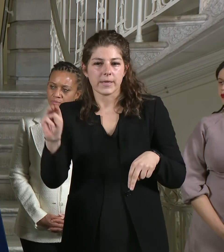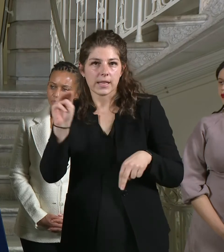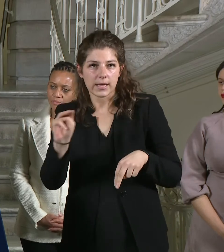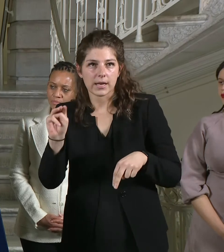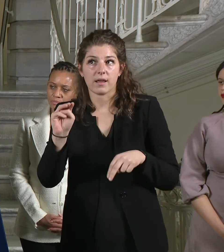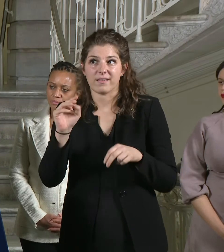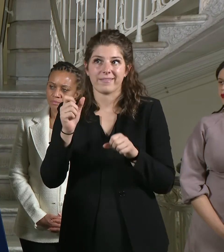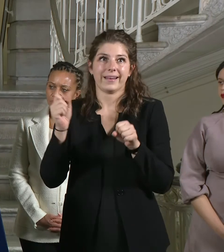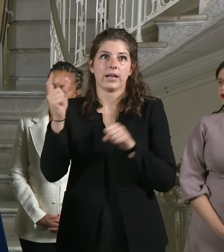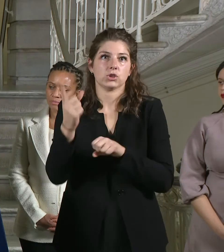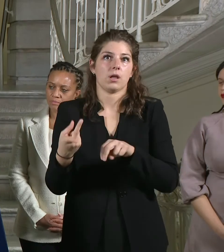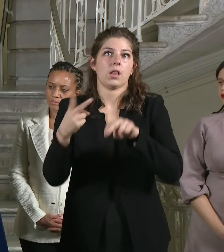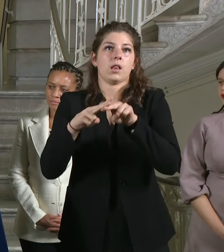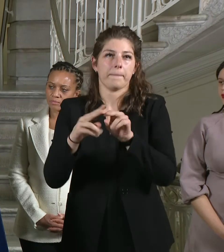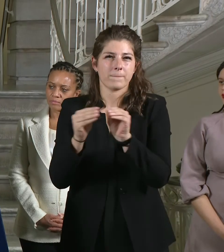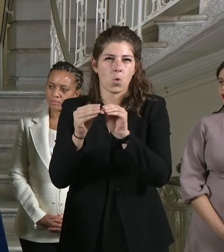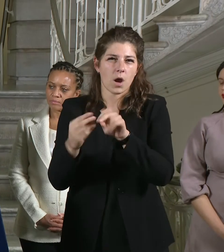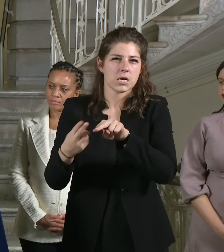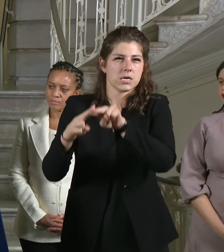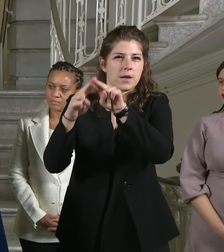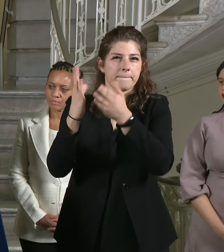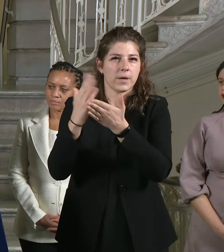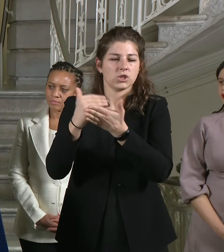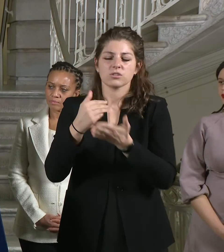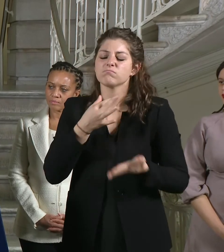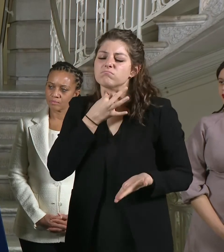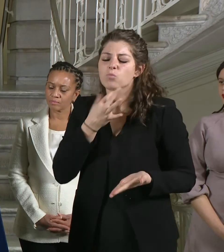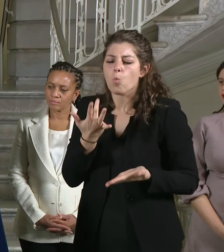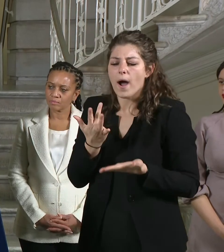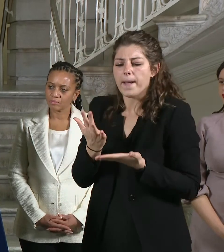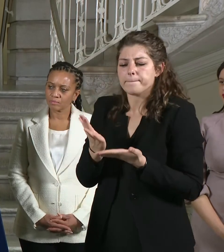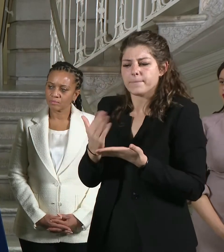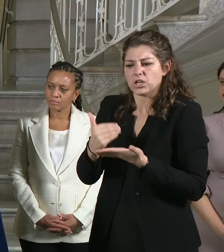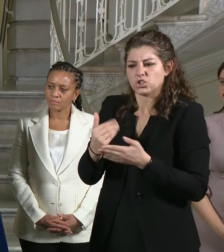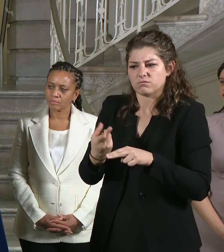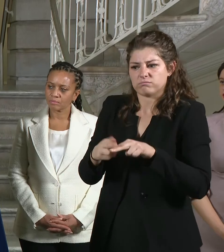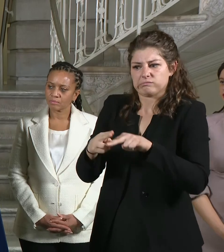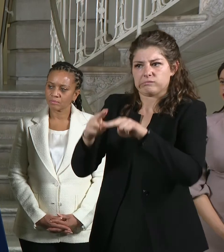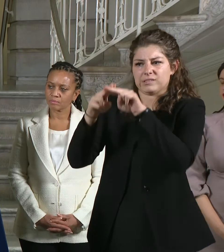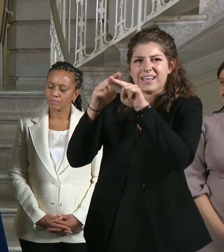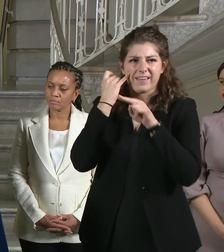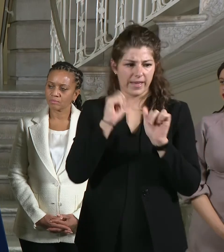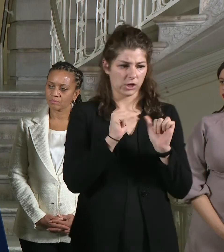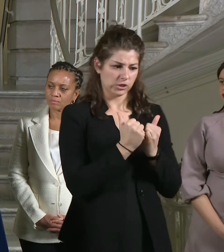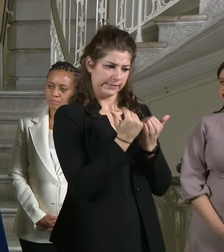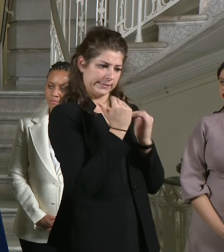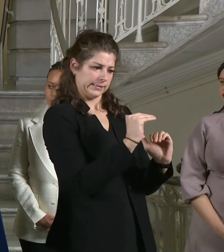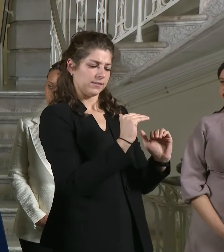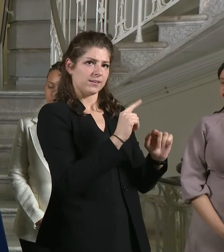ON THE OTHER HAND THE BUDGET HAS